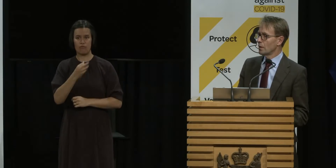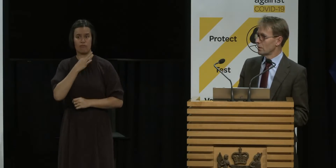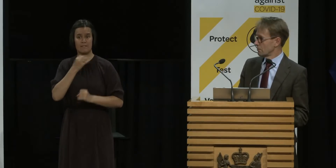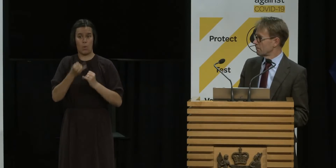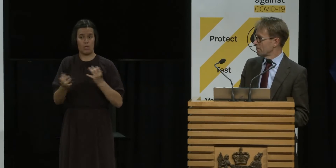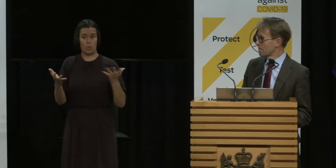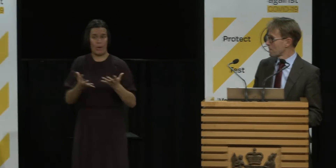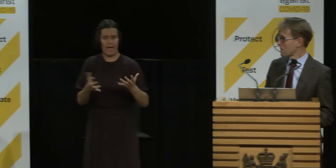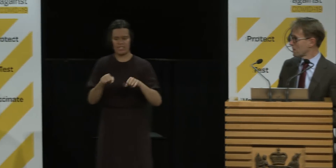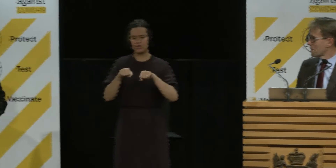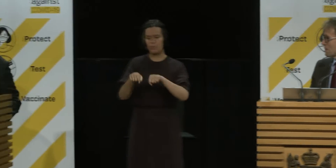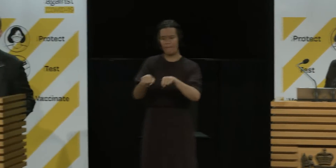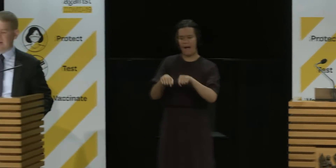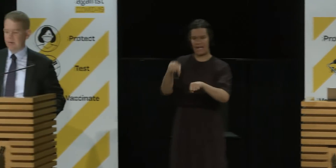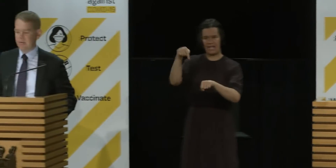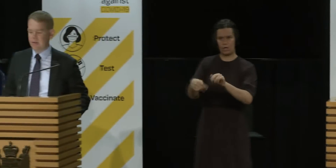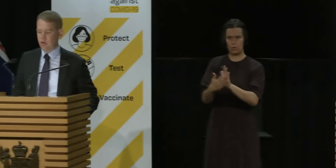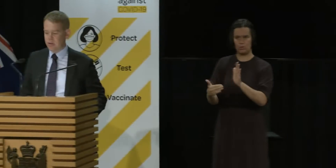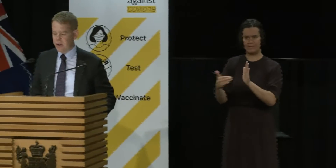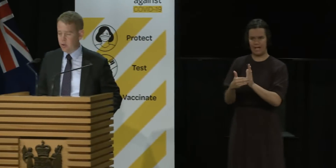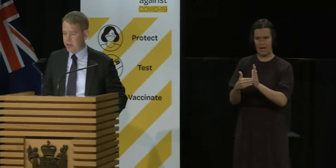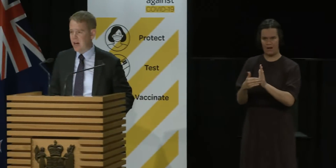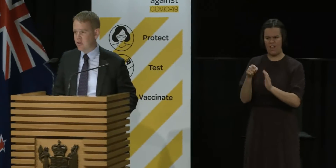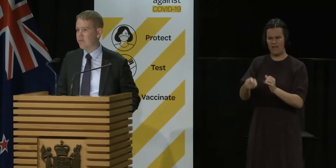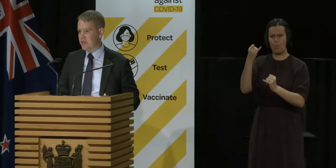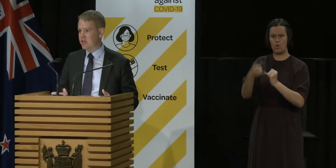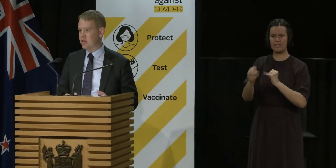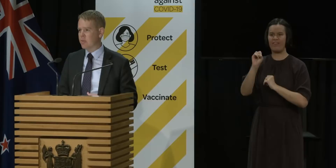To say to Professor Michael Baker who has said there is more risk going to supermarkets